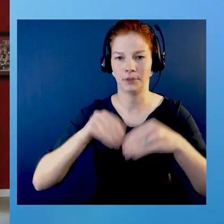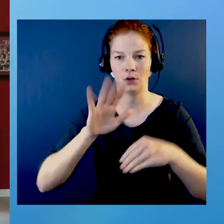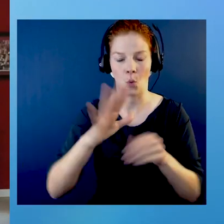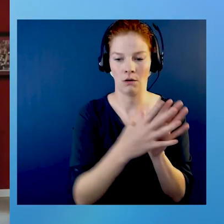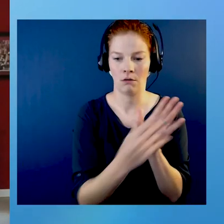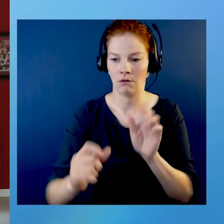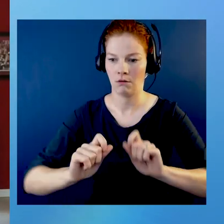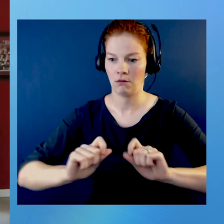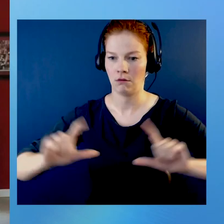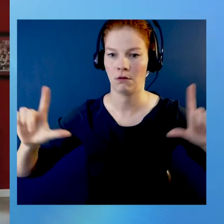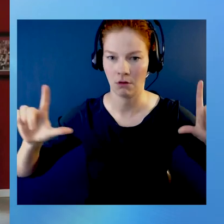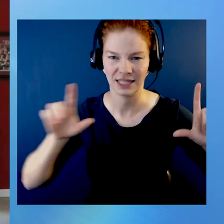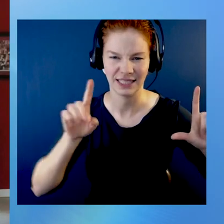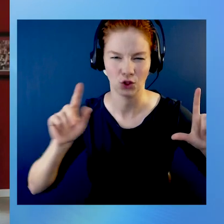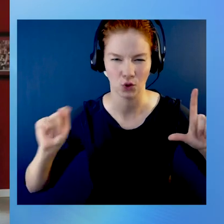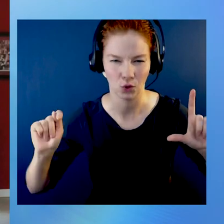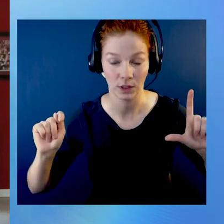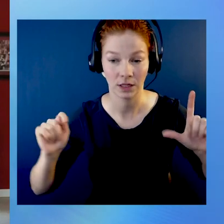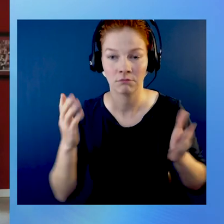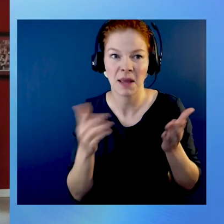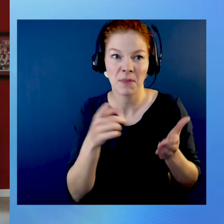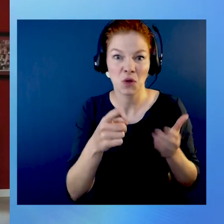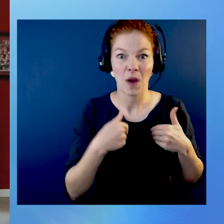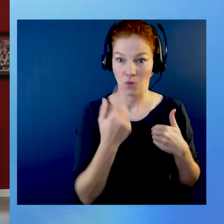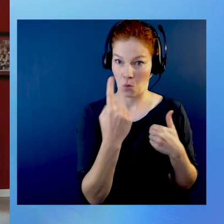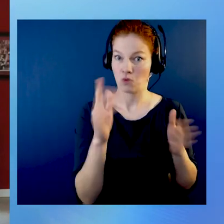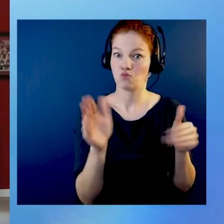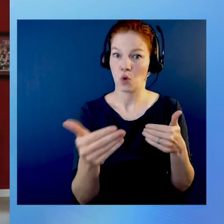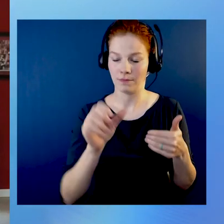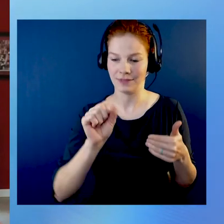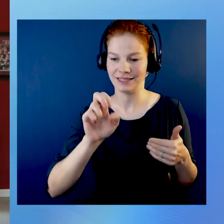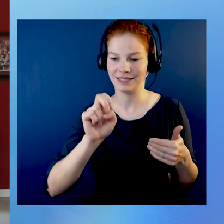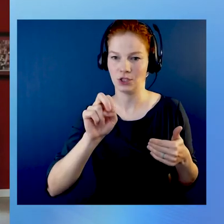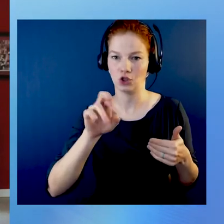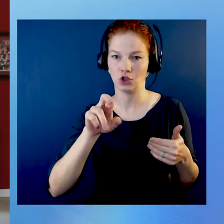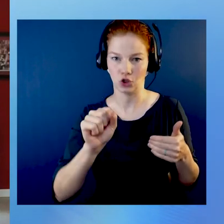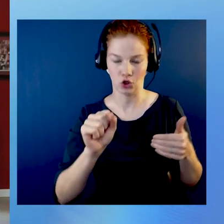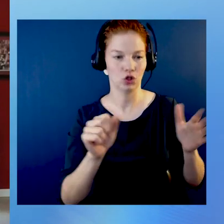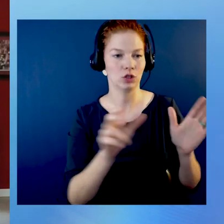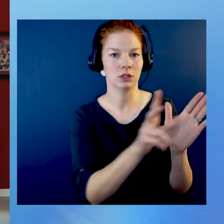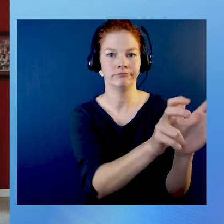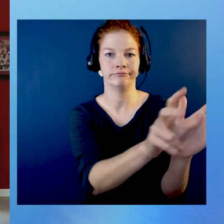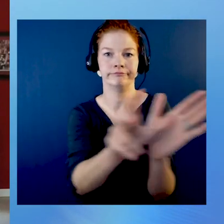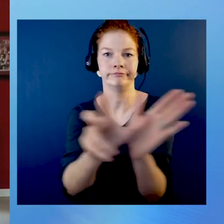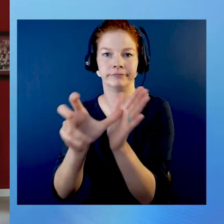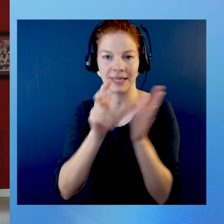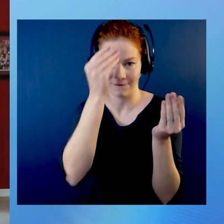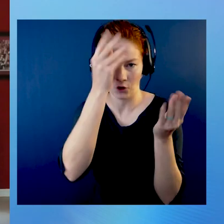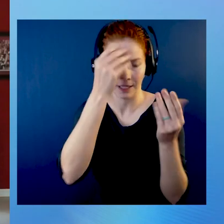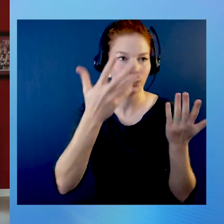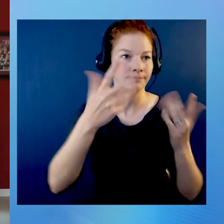Imagine you have a number of sensors and a set of rooms similar to our sample project that you'll see. You have your temperature,